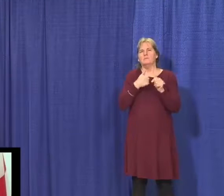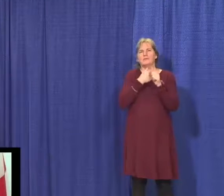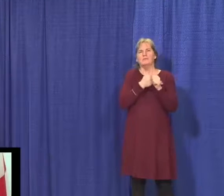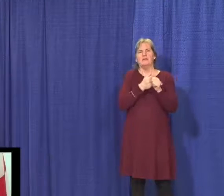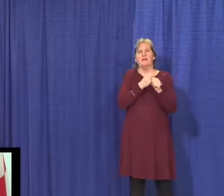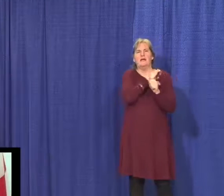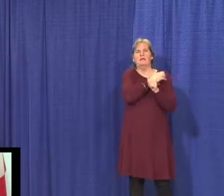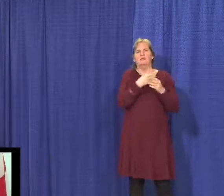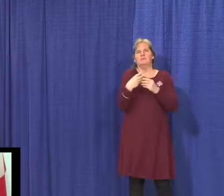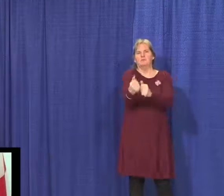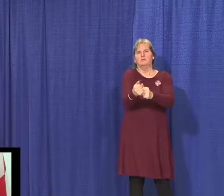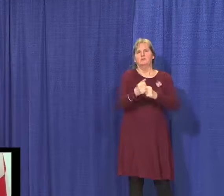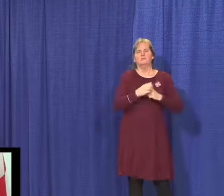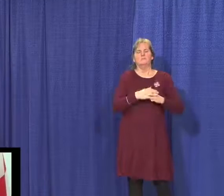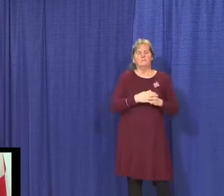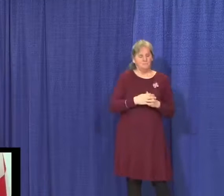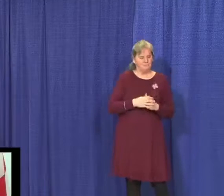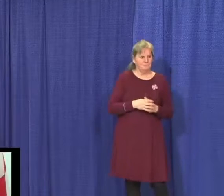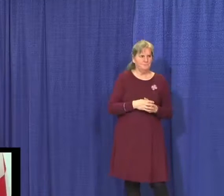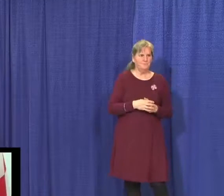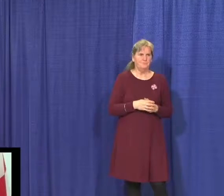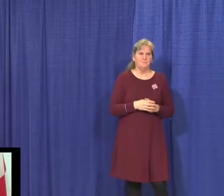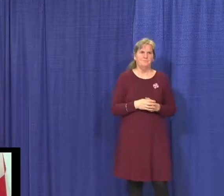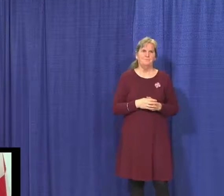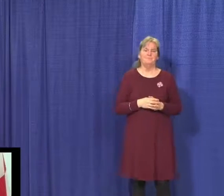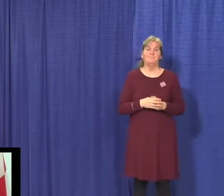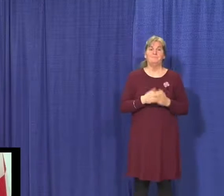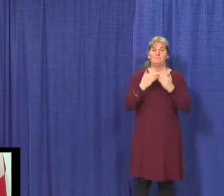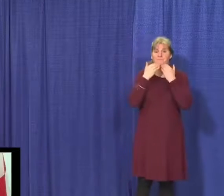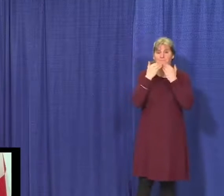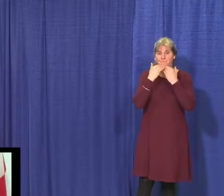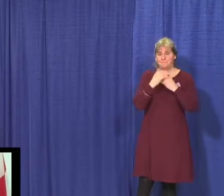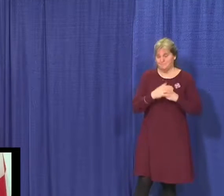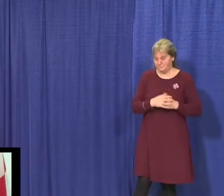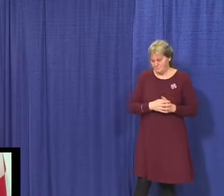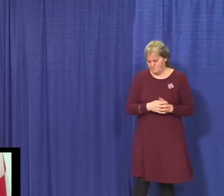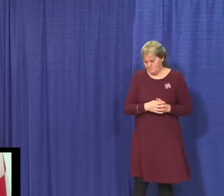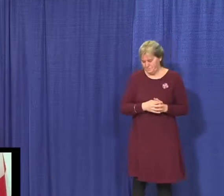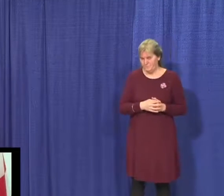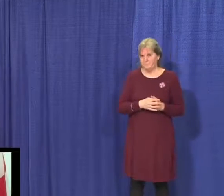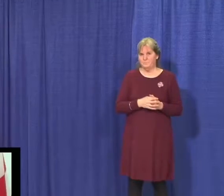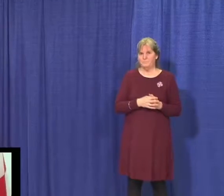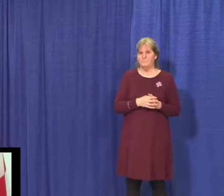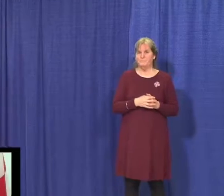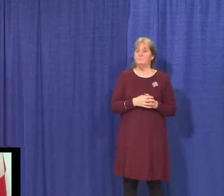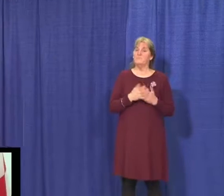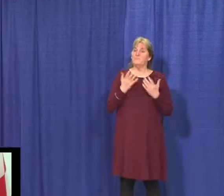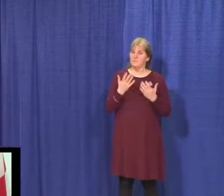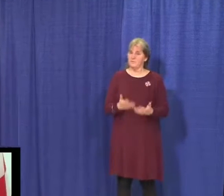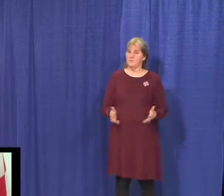objectives as well. Thank you very much.